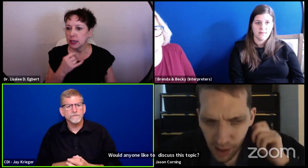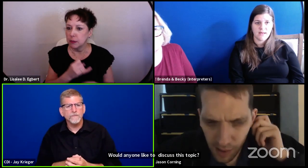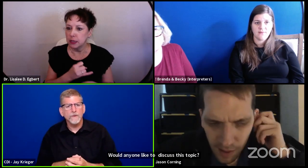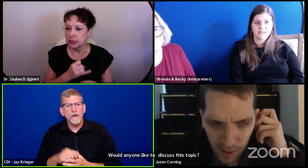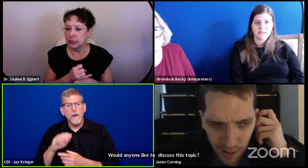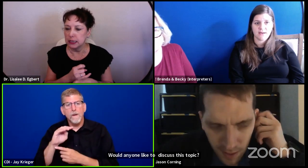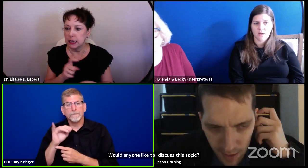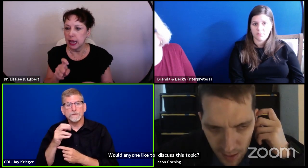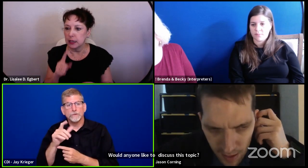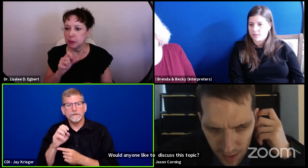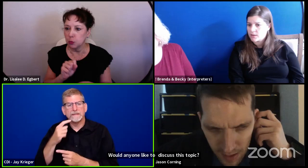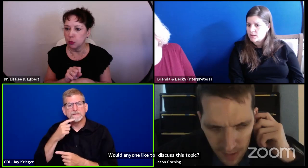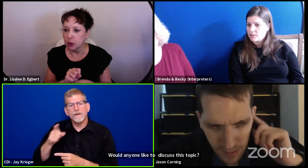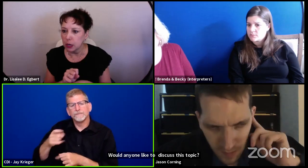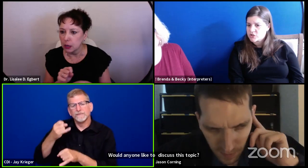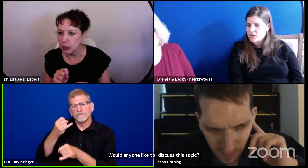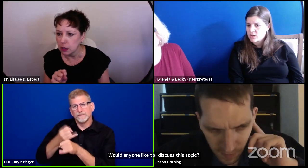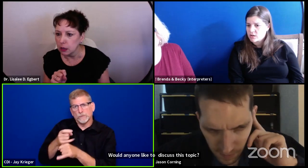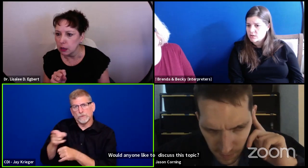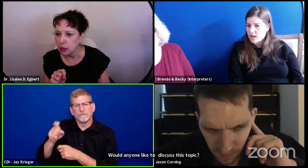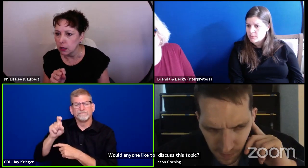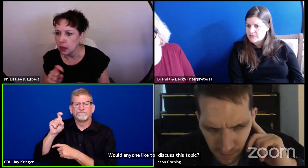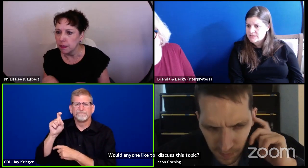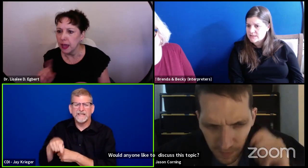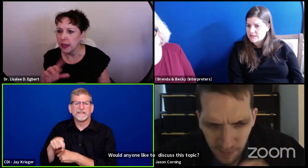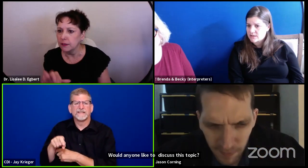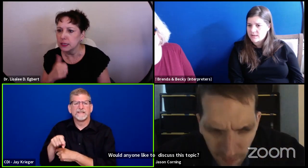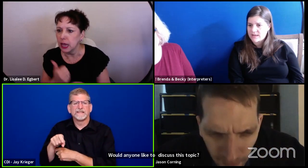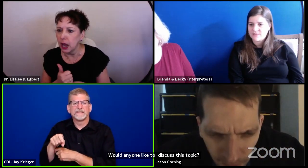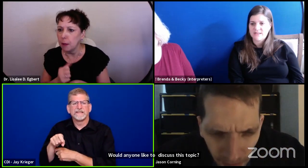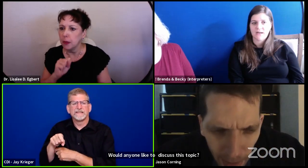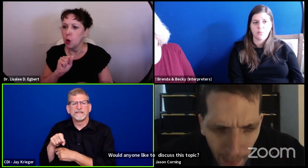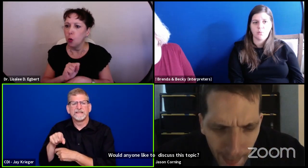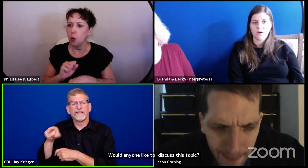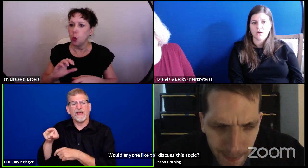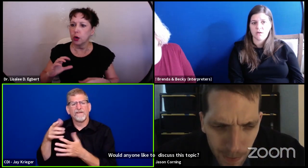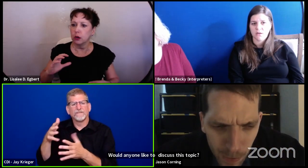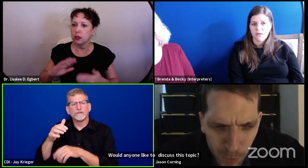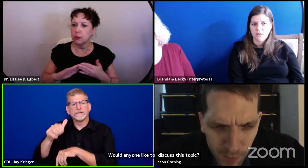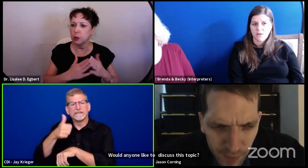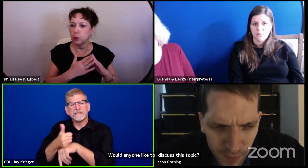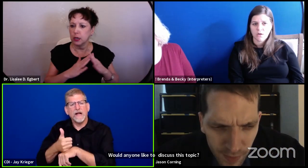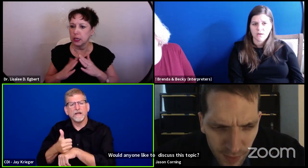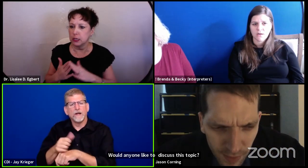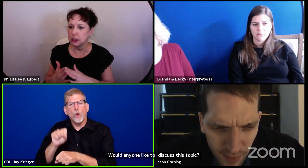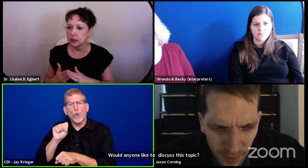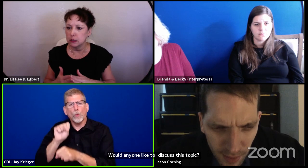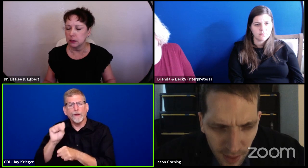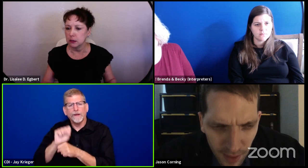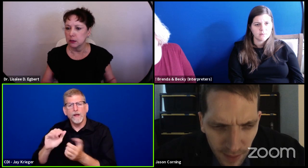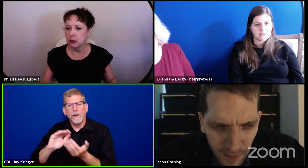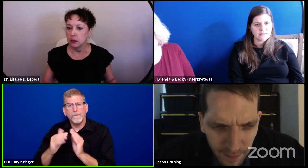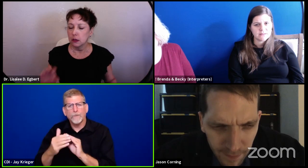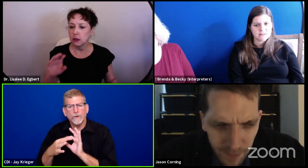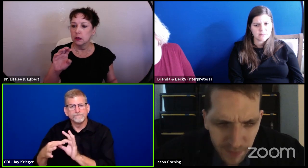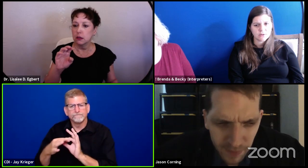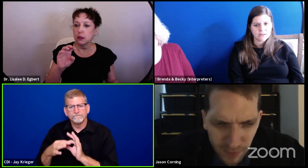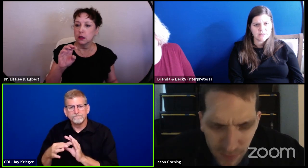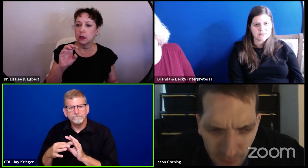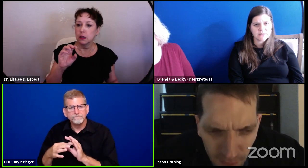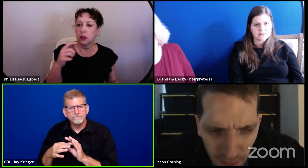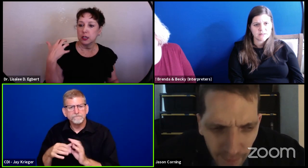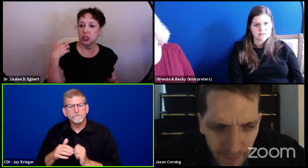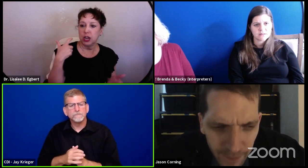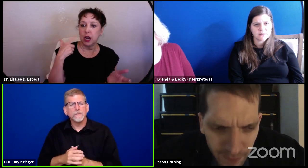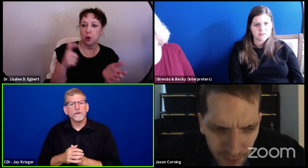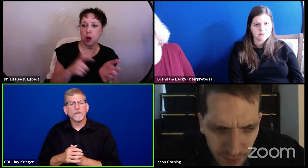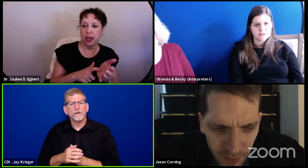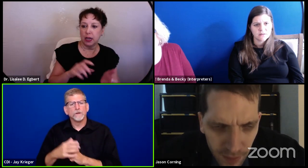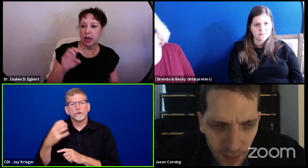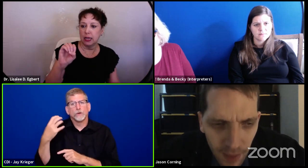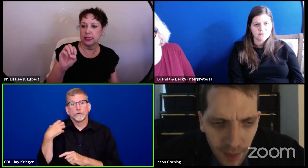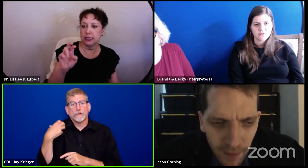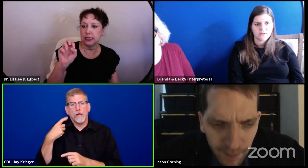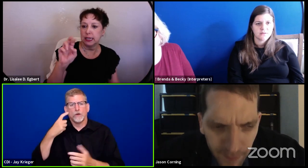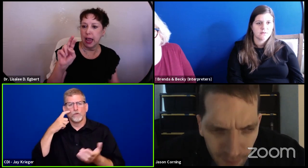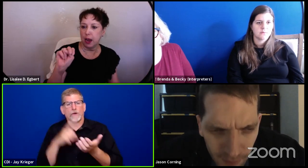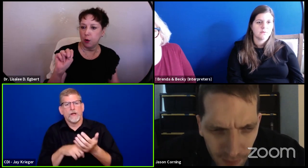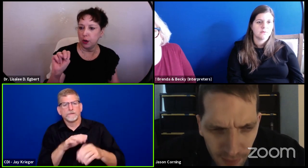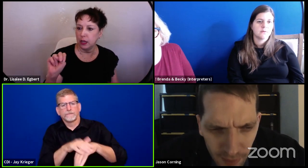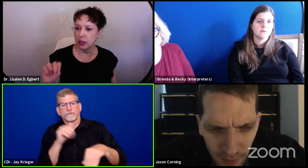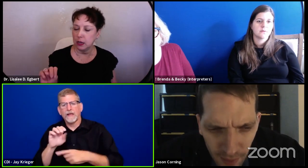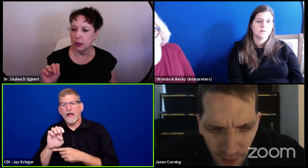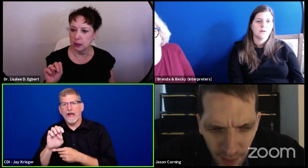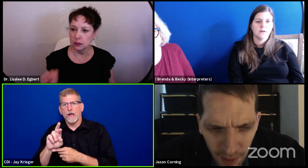They have set up work committees.